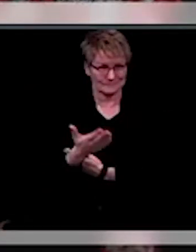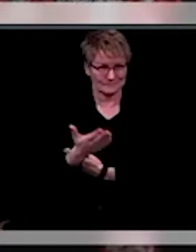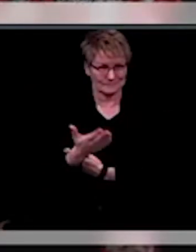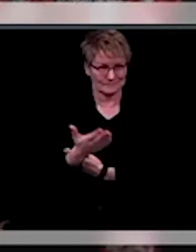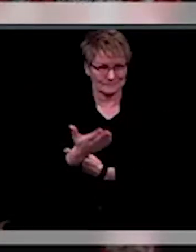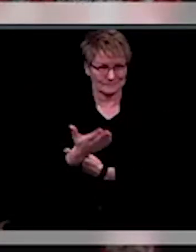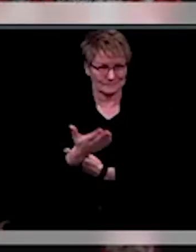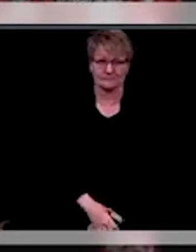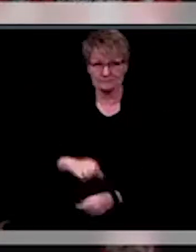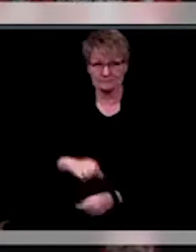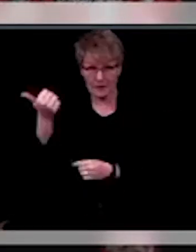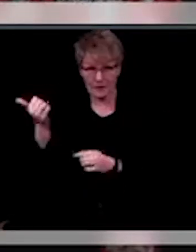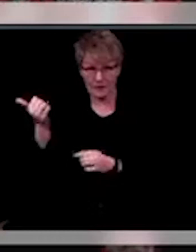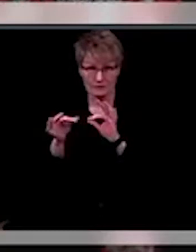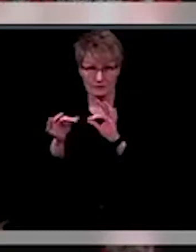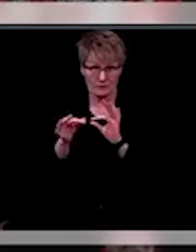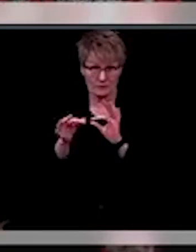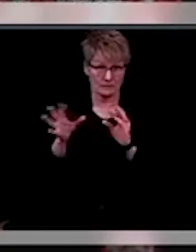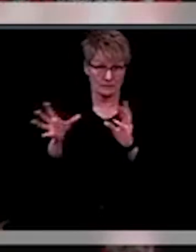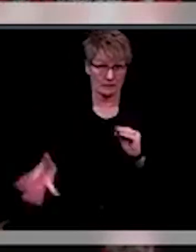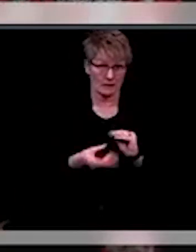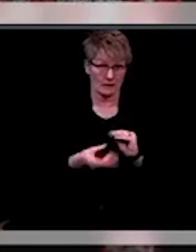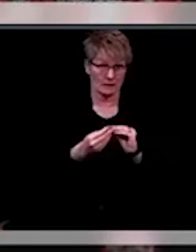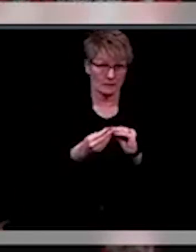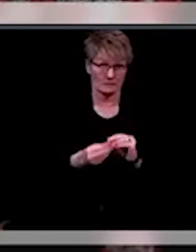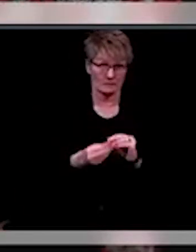anything to start us out with before we go to media questions?